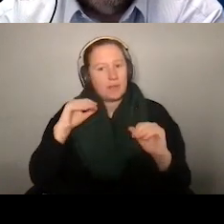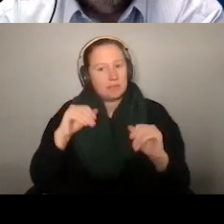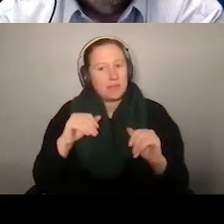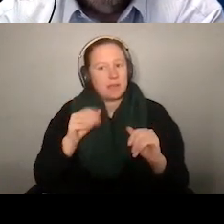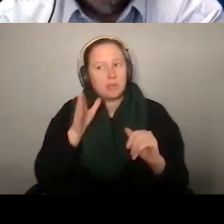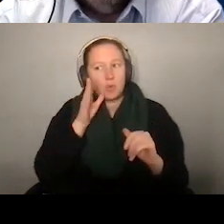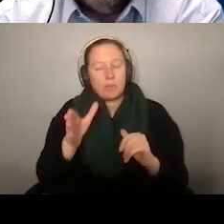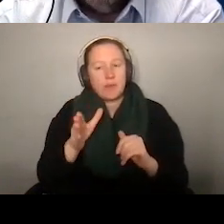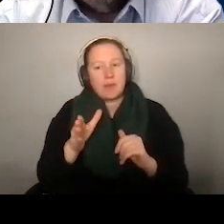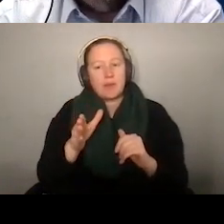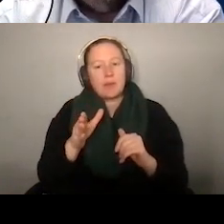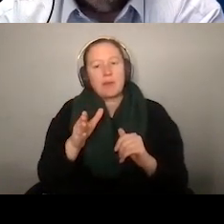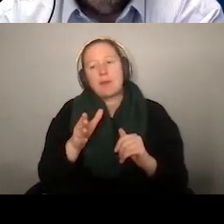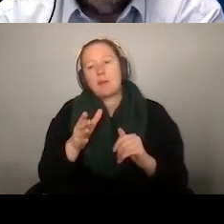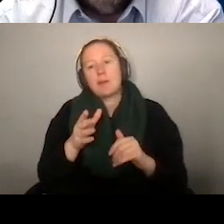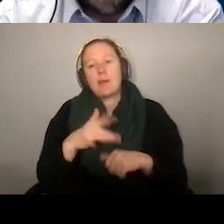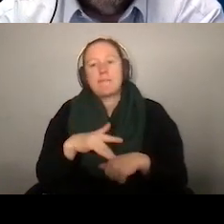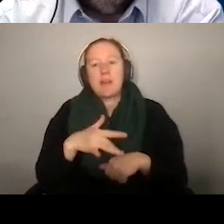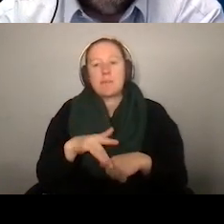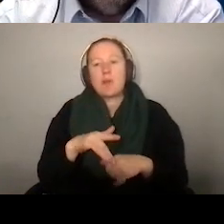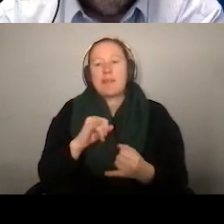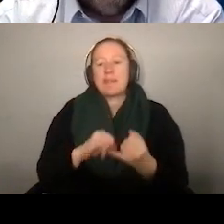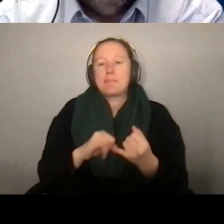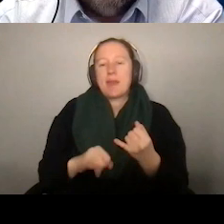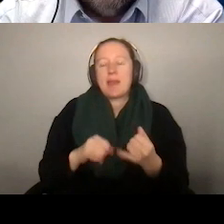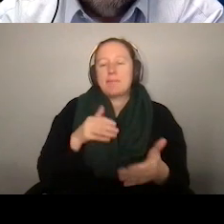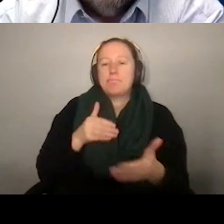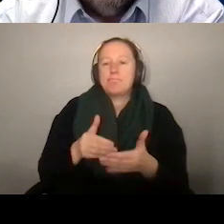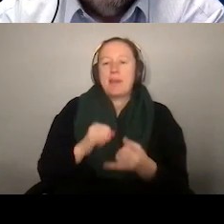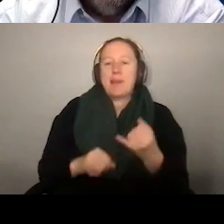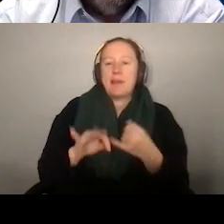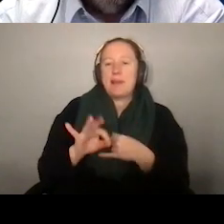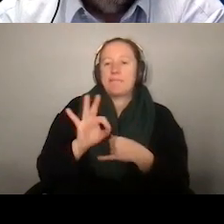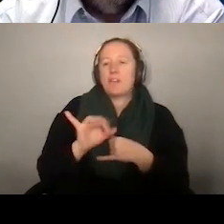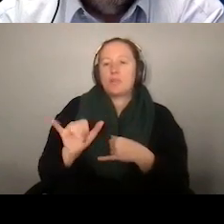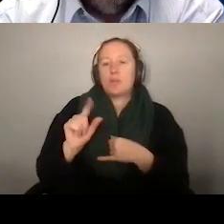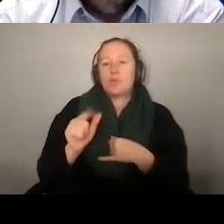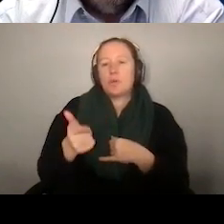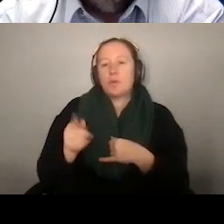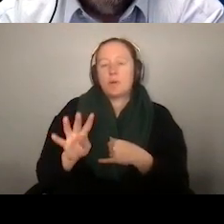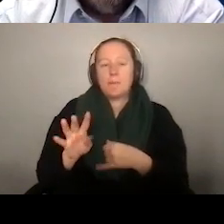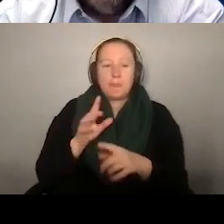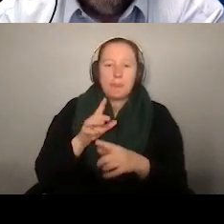everyone during the latter half of fiscal year 2024. The goal is to reduce the administrative burden in